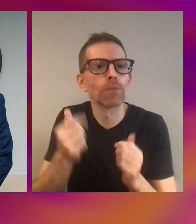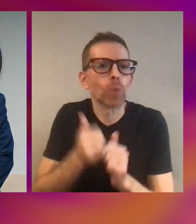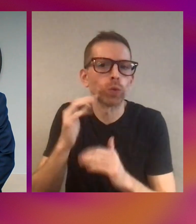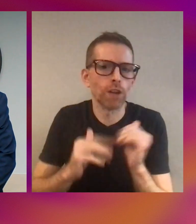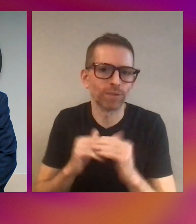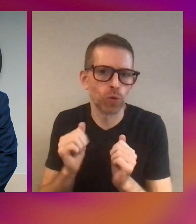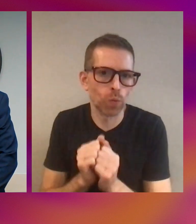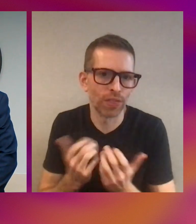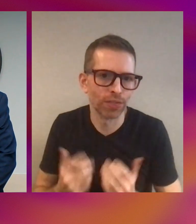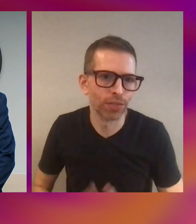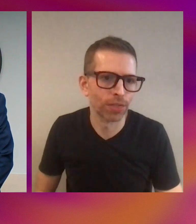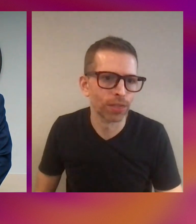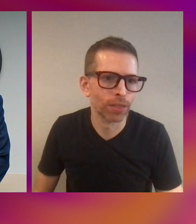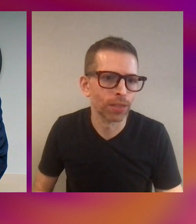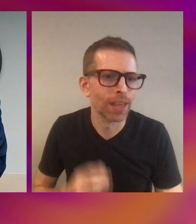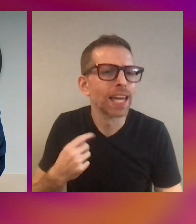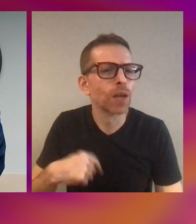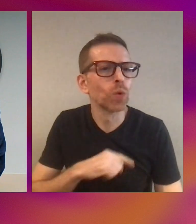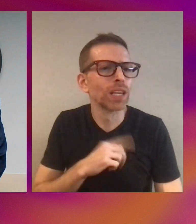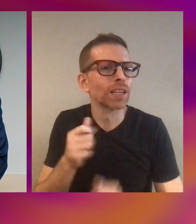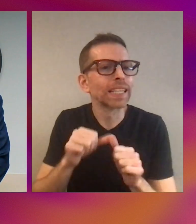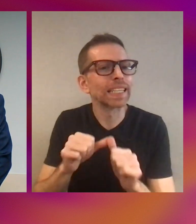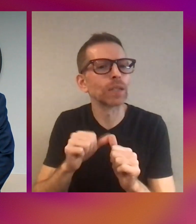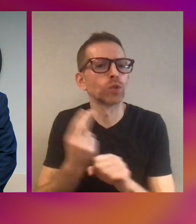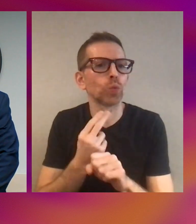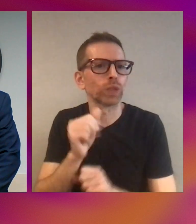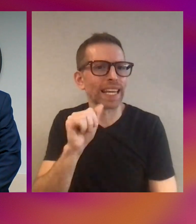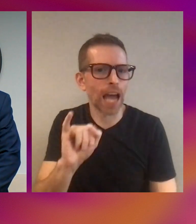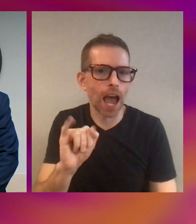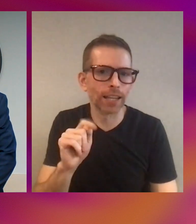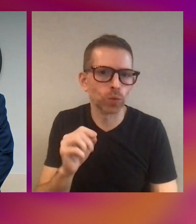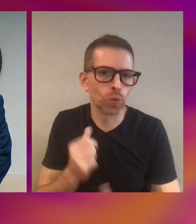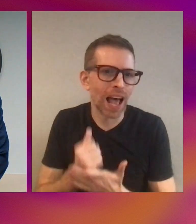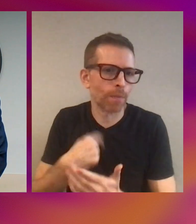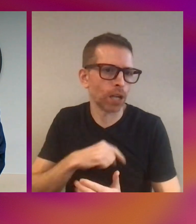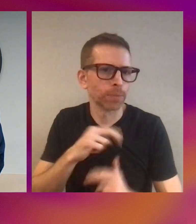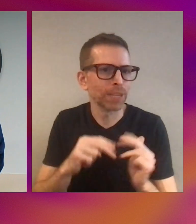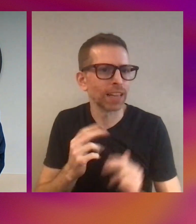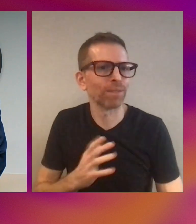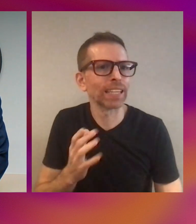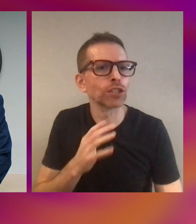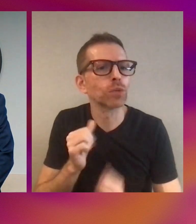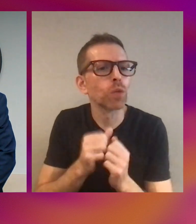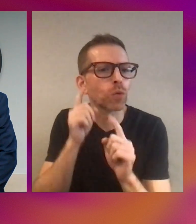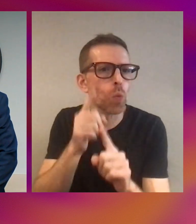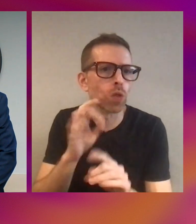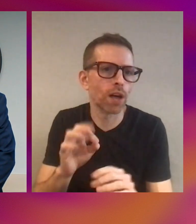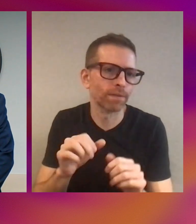so now people can access information in the language they're most comfortable with. We continue to harness the power of